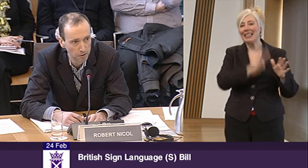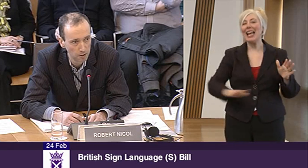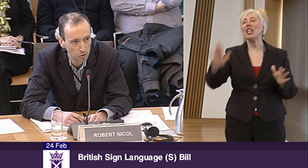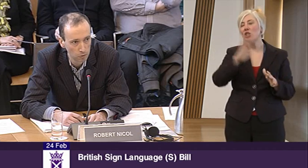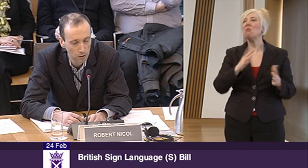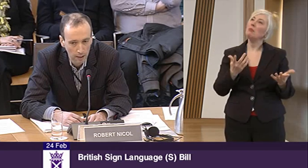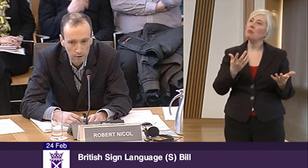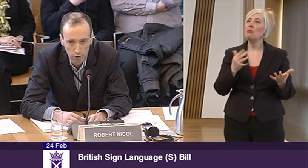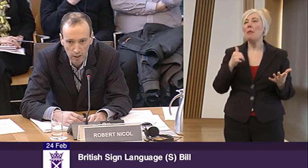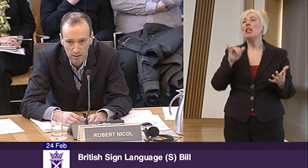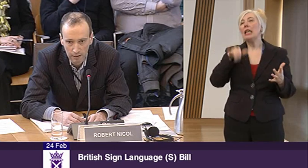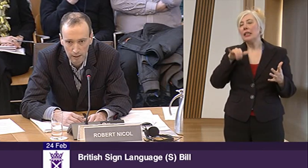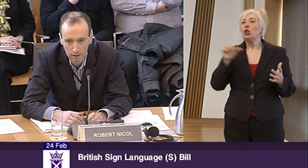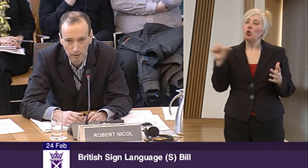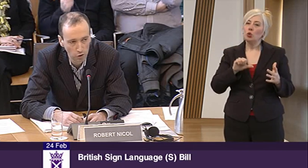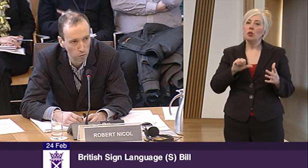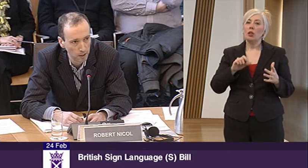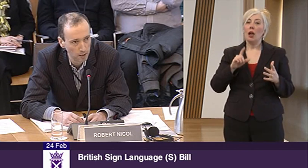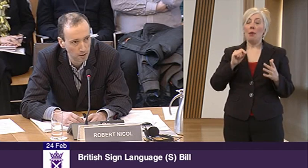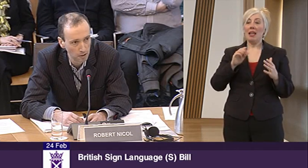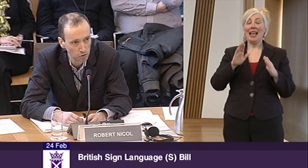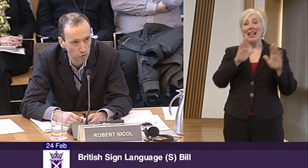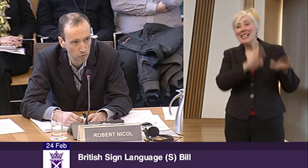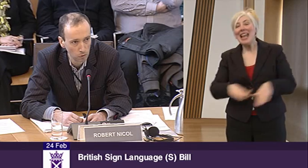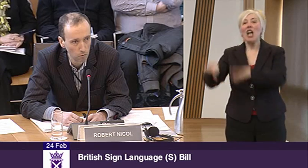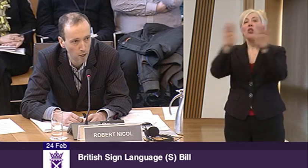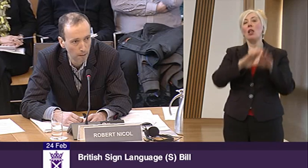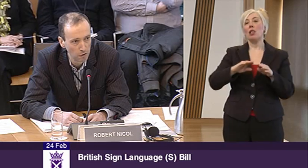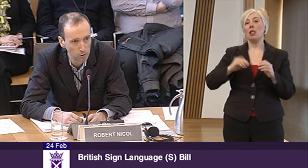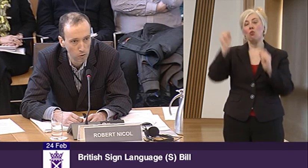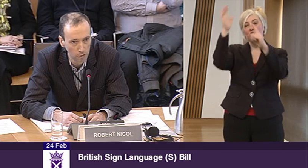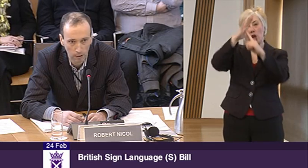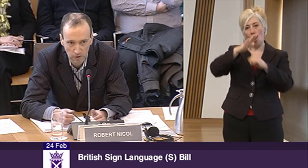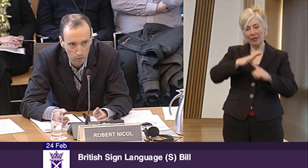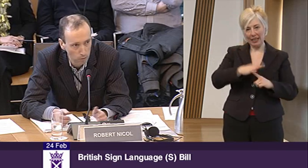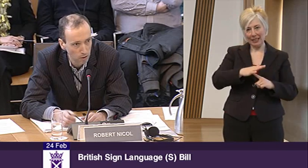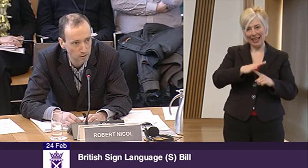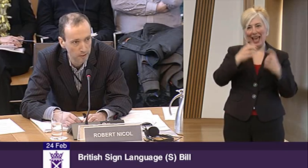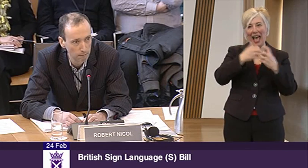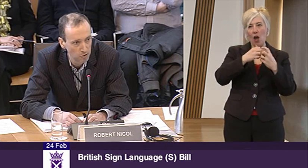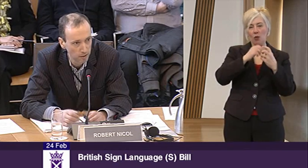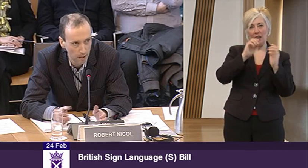we have the ability to translate national priorities into what happens locally, through